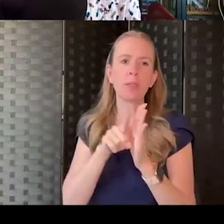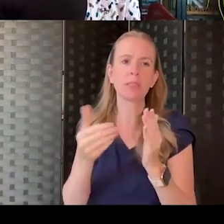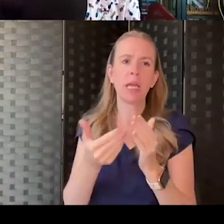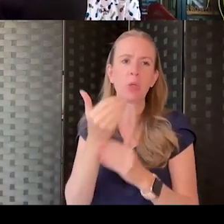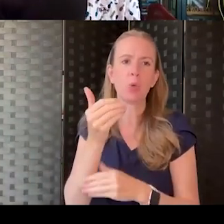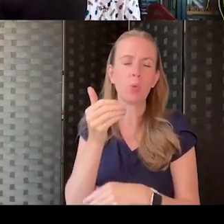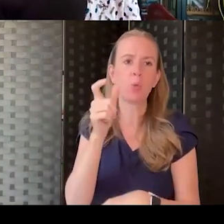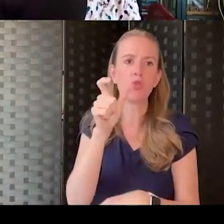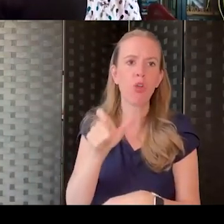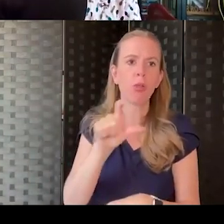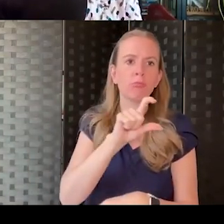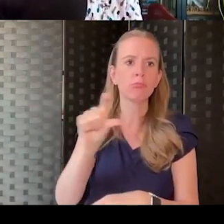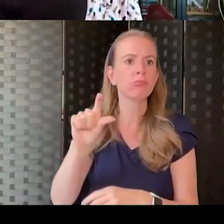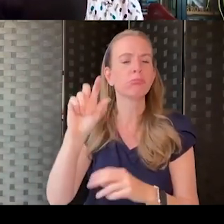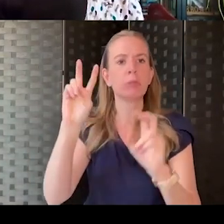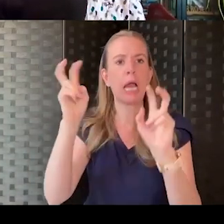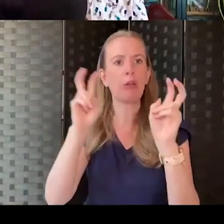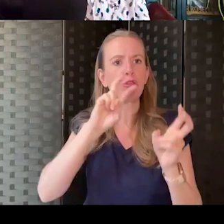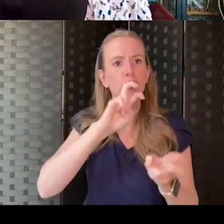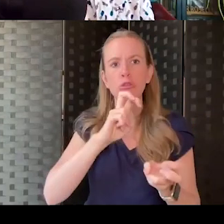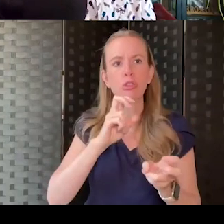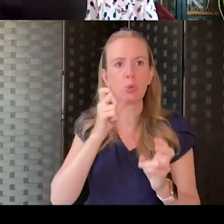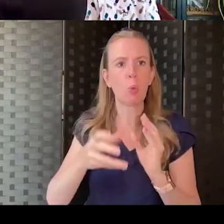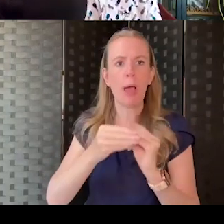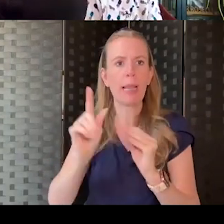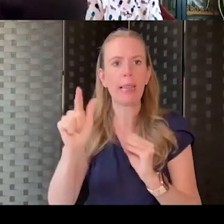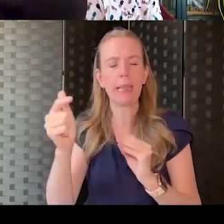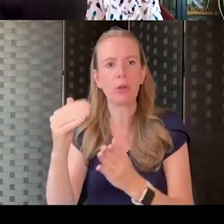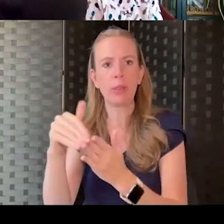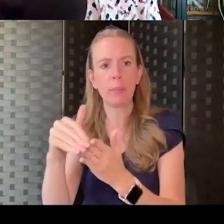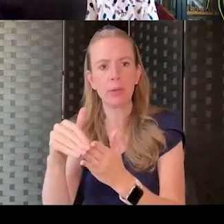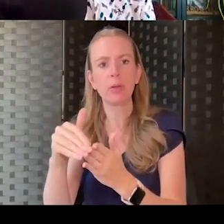into the table. Generally, they are added with prior headers would sketch rather complex and a